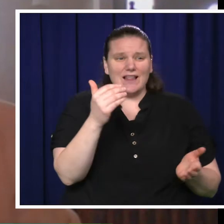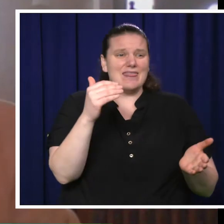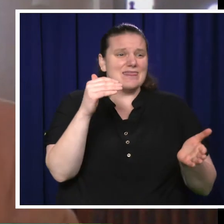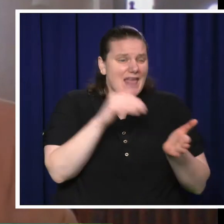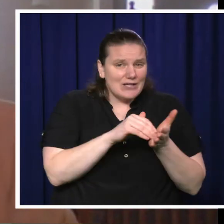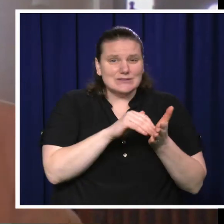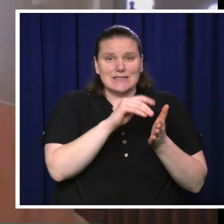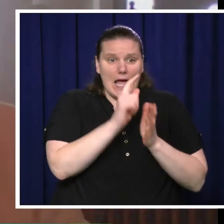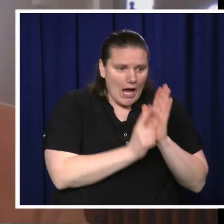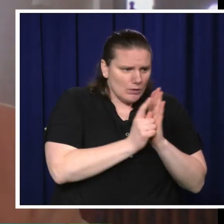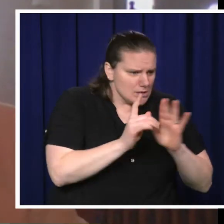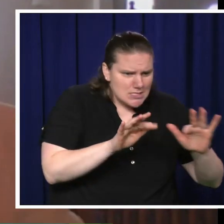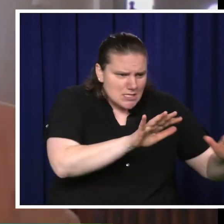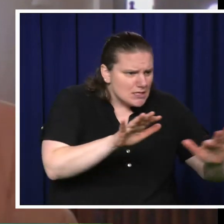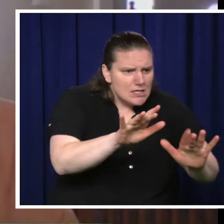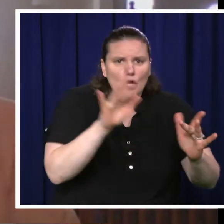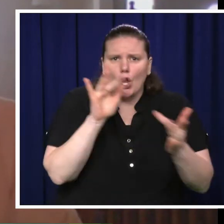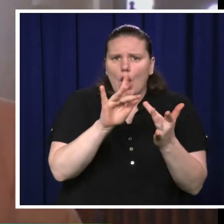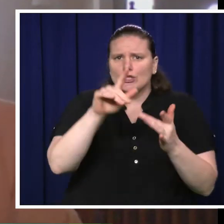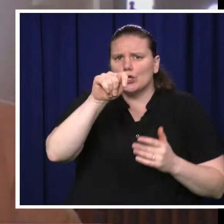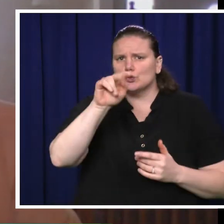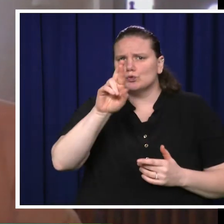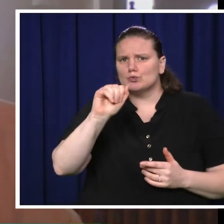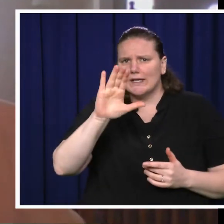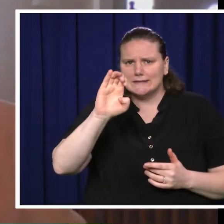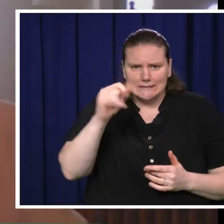expended nearly thirteen thousand person hours in contact